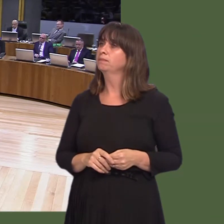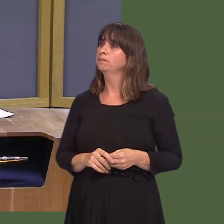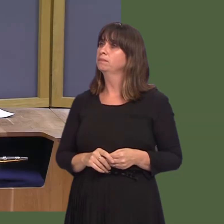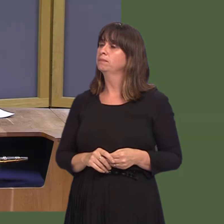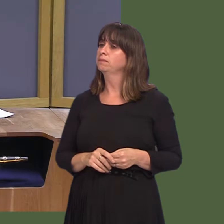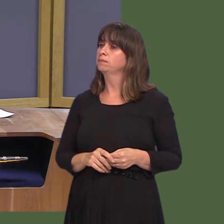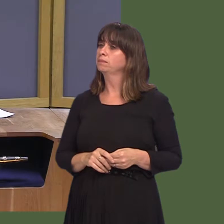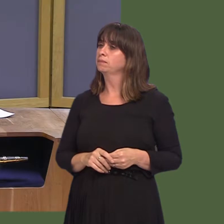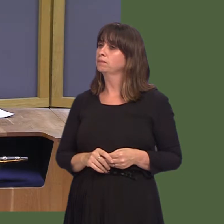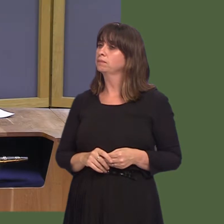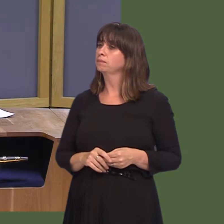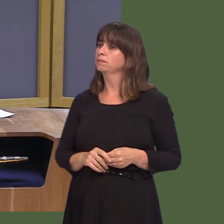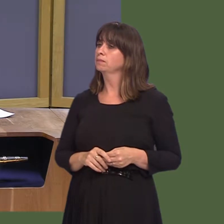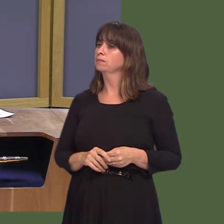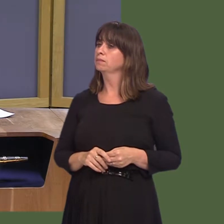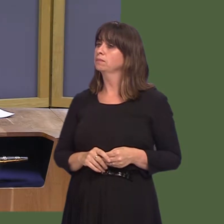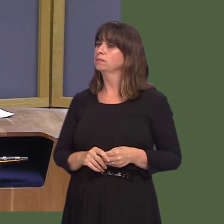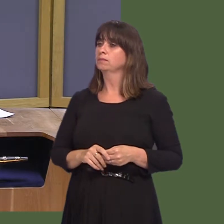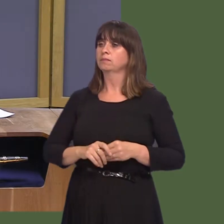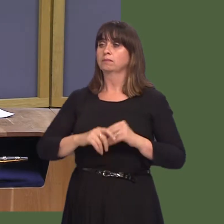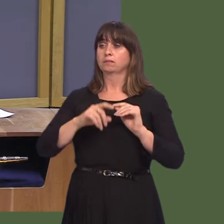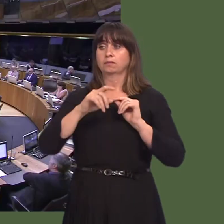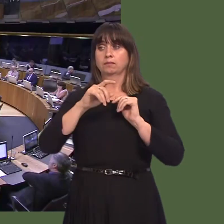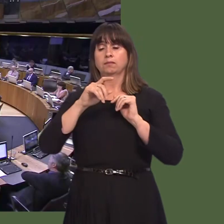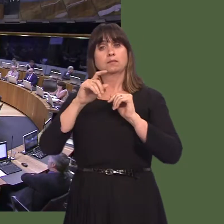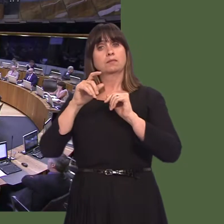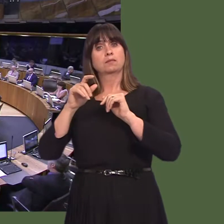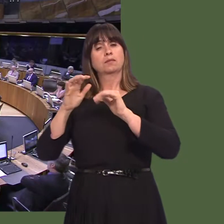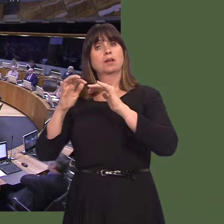Jane Hutt AM: First Minister, would you agree with the expert panel on Assembly electoral